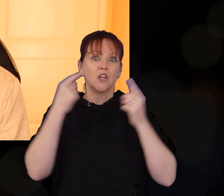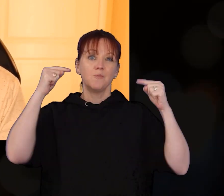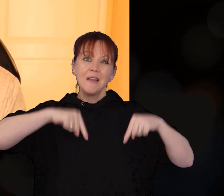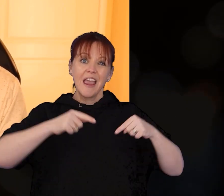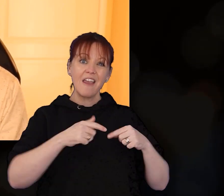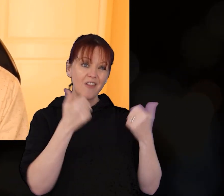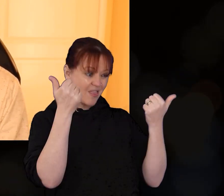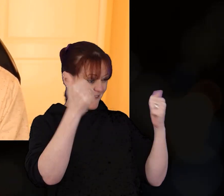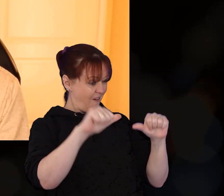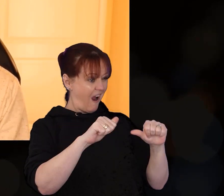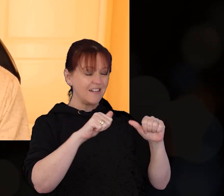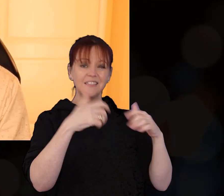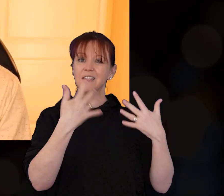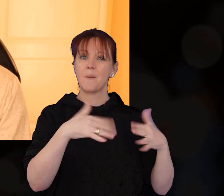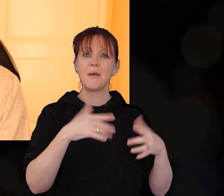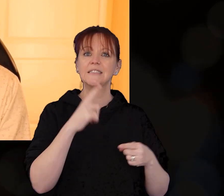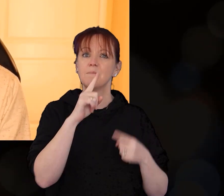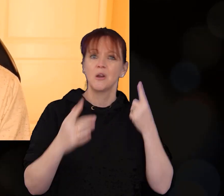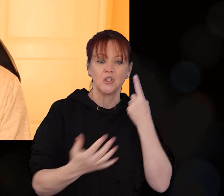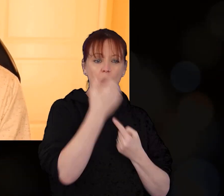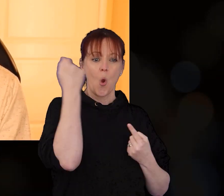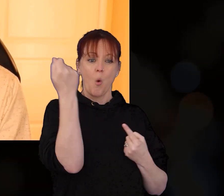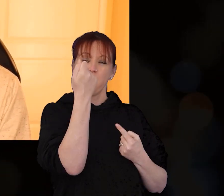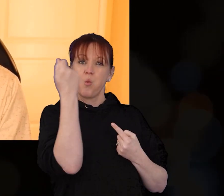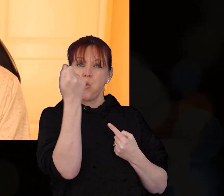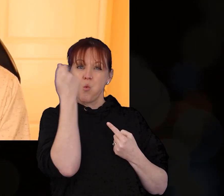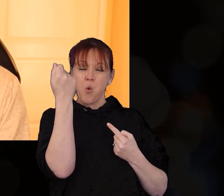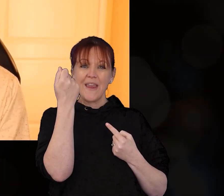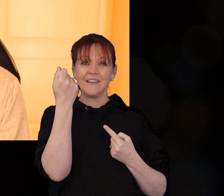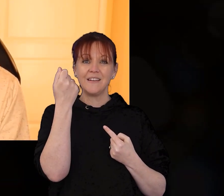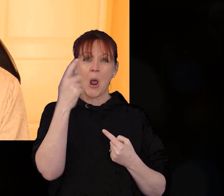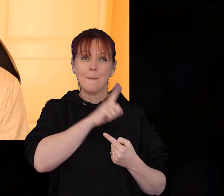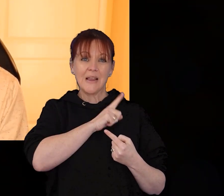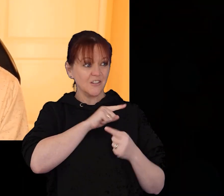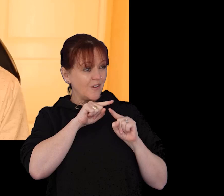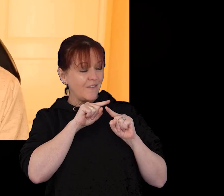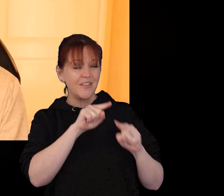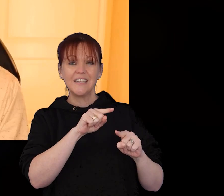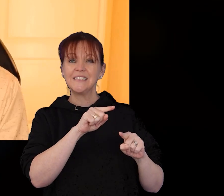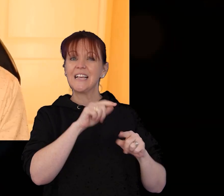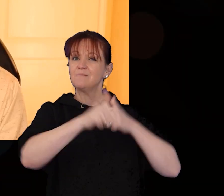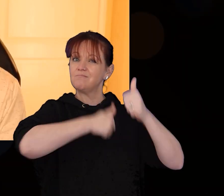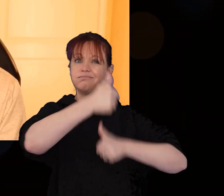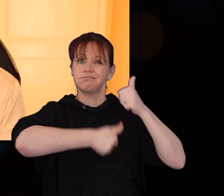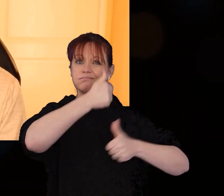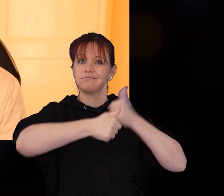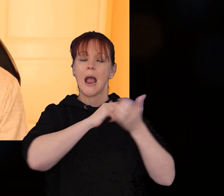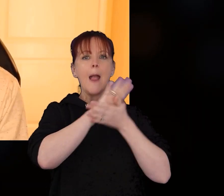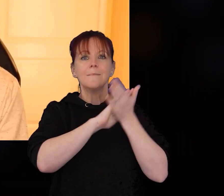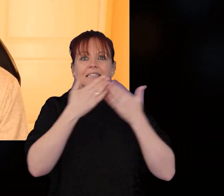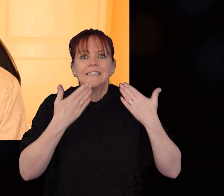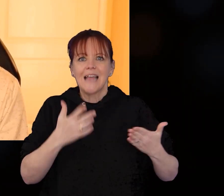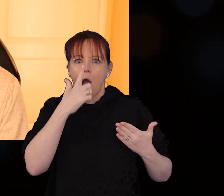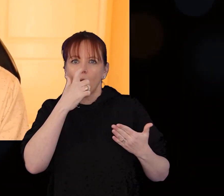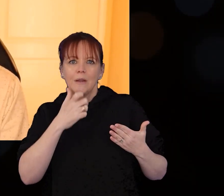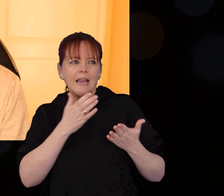the overworld environment independently, adding another great example to the growing list of ways to make mainstream games blind accessible.